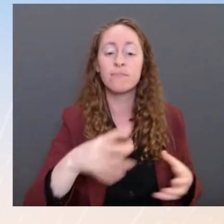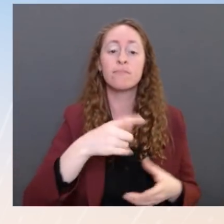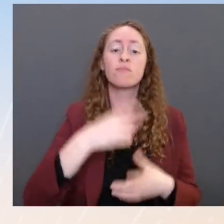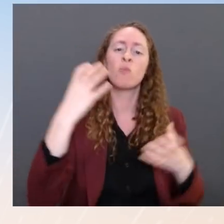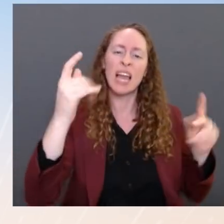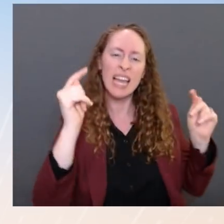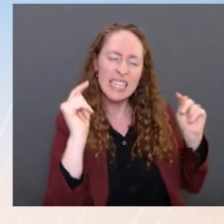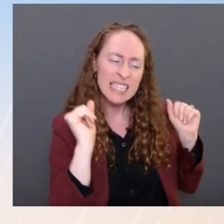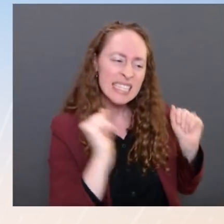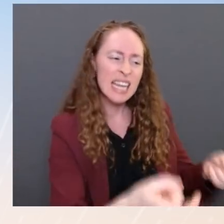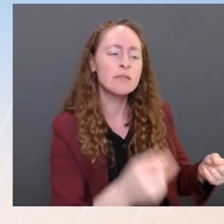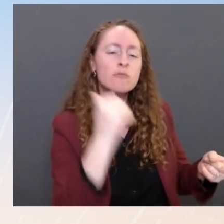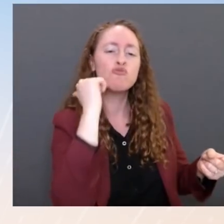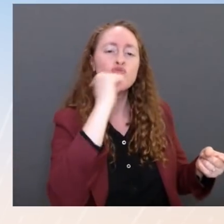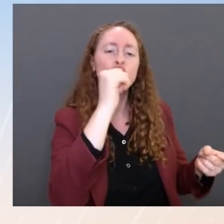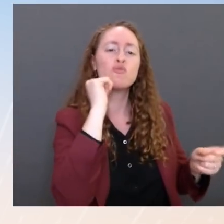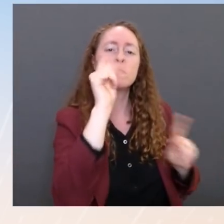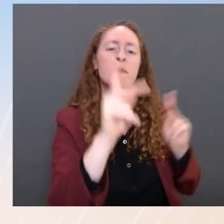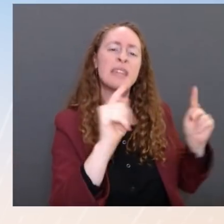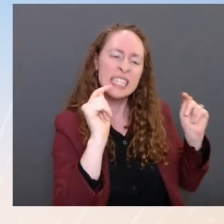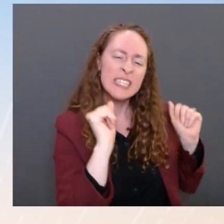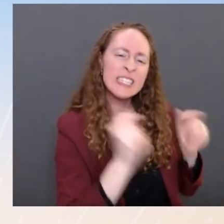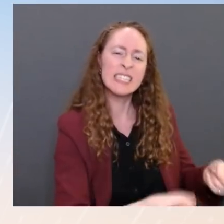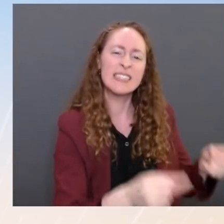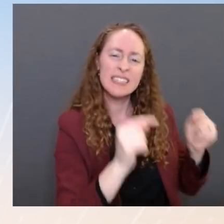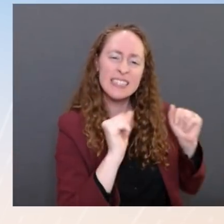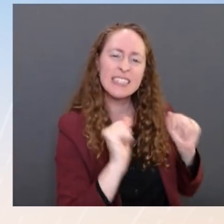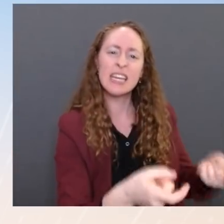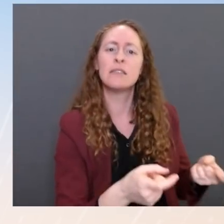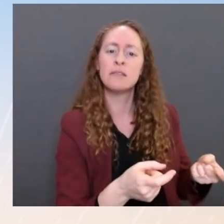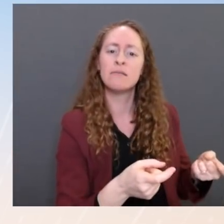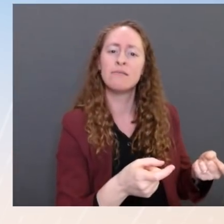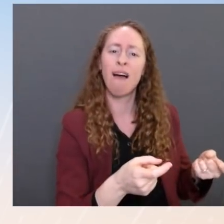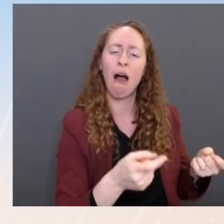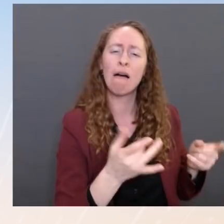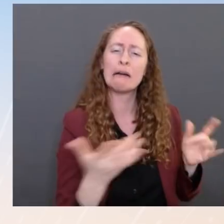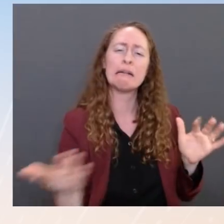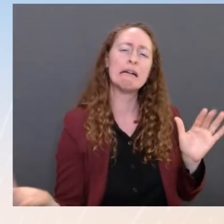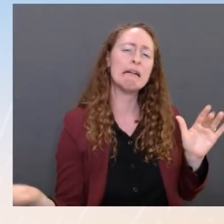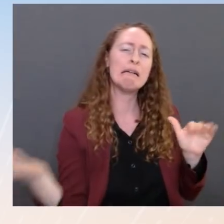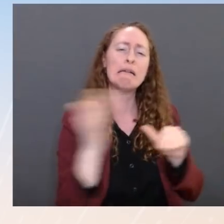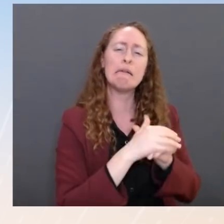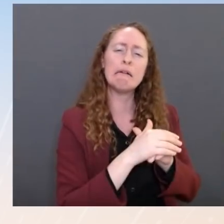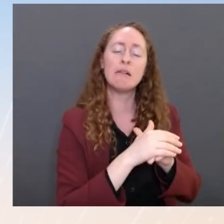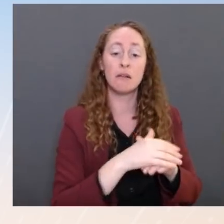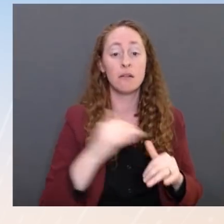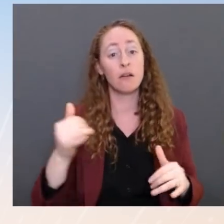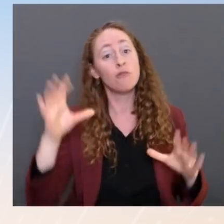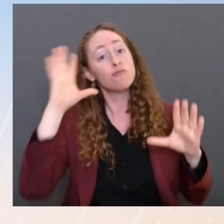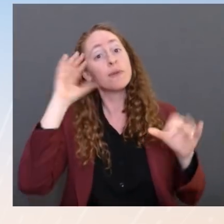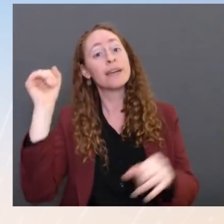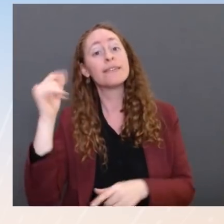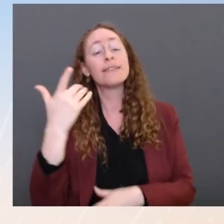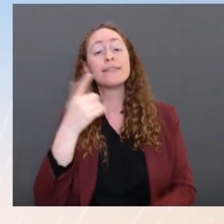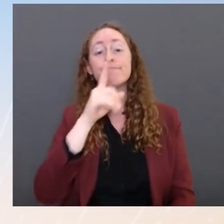But, again, he is not going to stand back and stand aside while people are pushing for extreme positions that are not in the interests